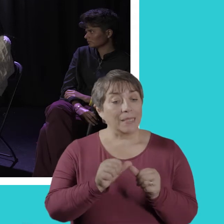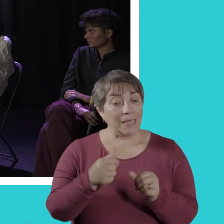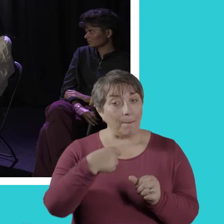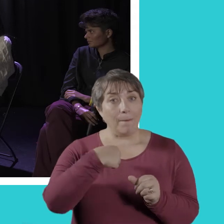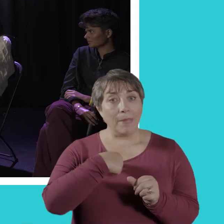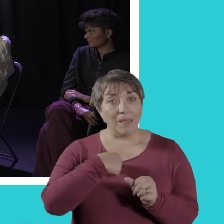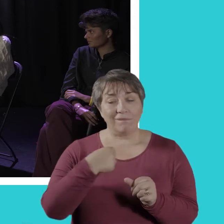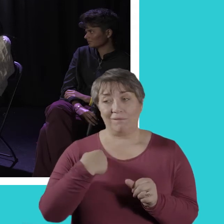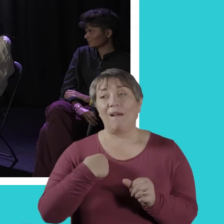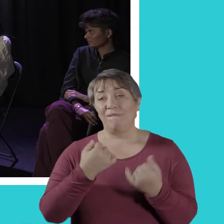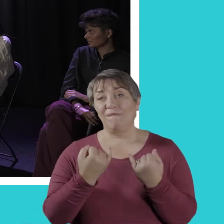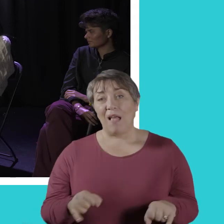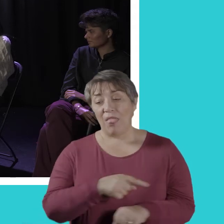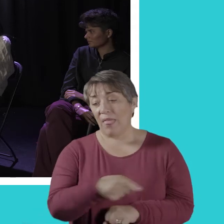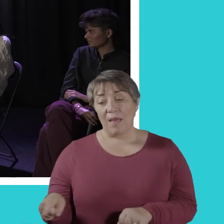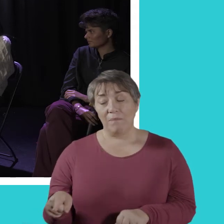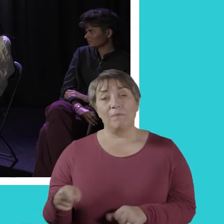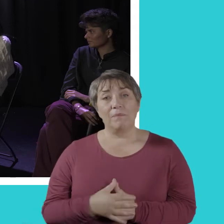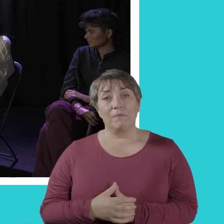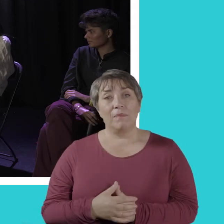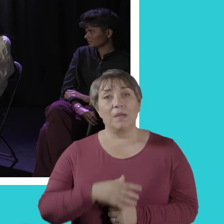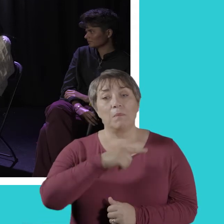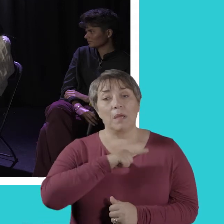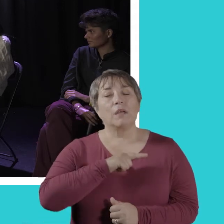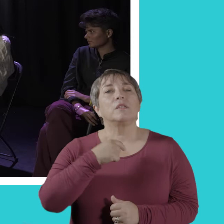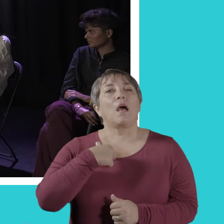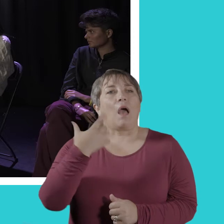They didn't fail. I failed them because I had the knowledge and tools to allow them